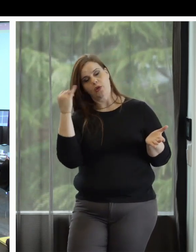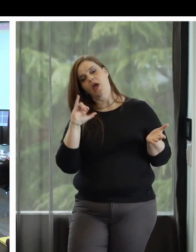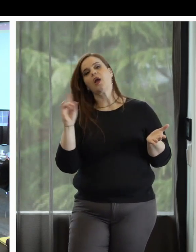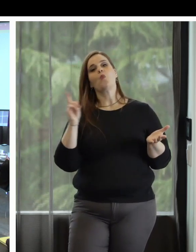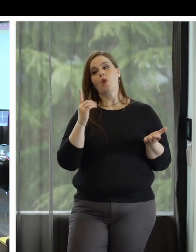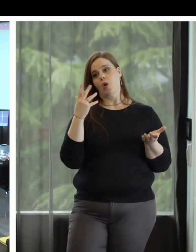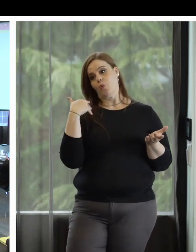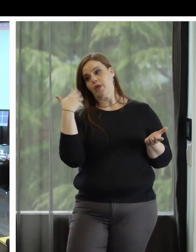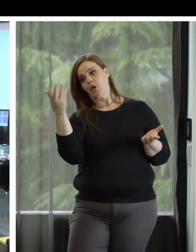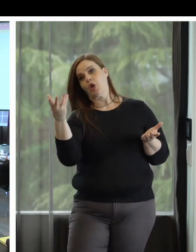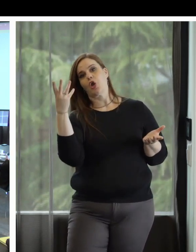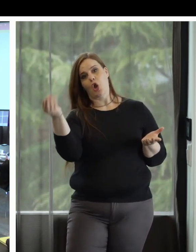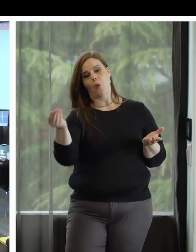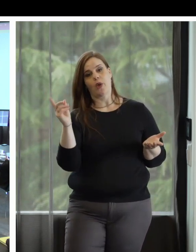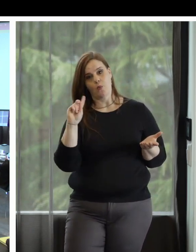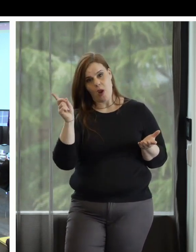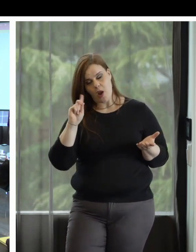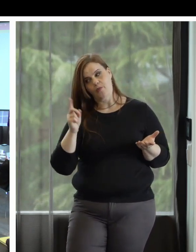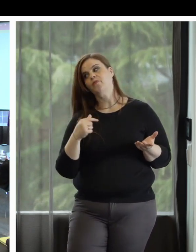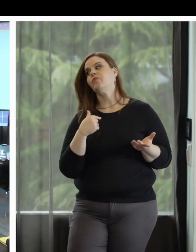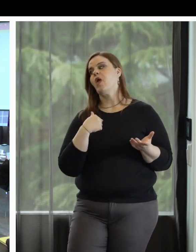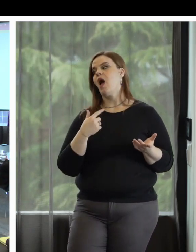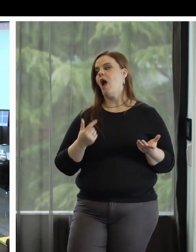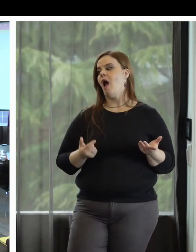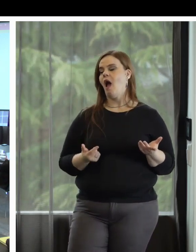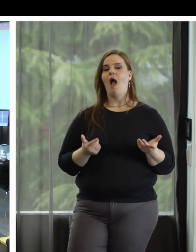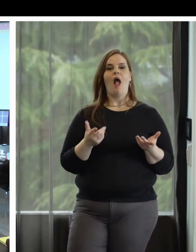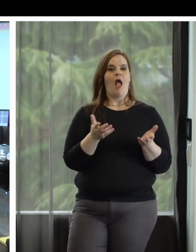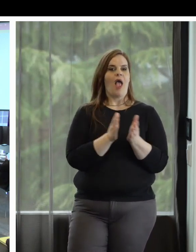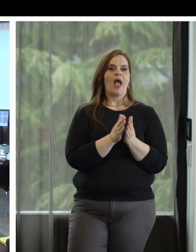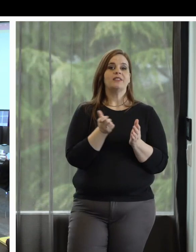I have asked several luminaries in the field to